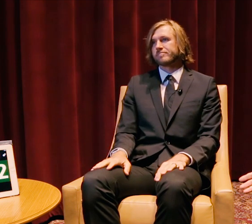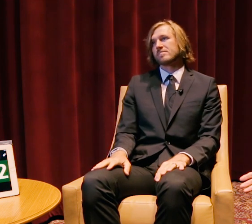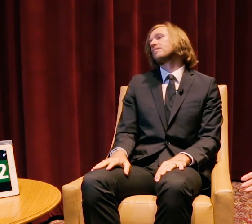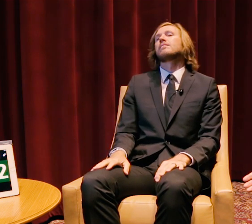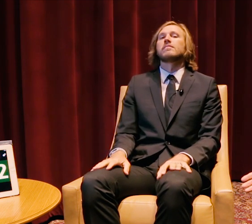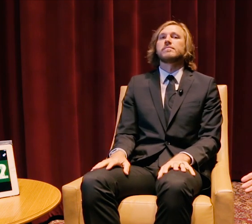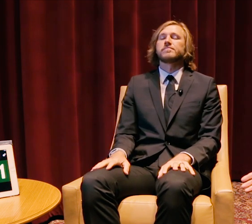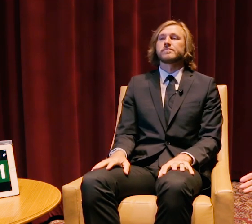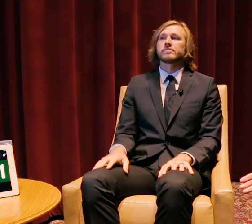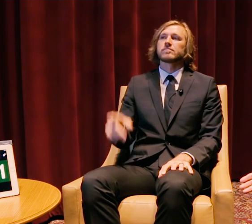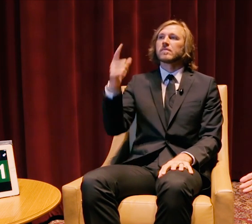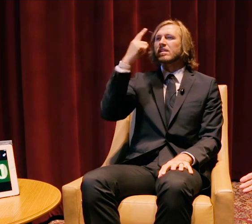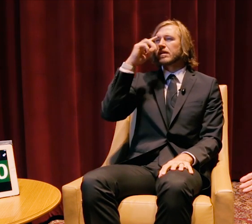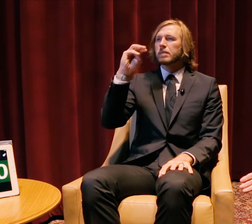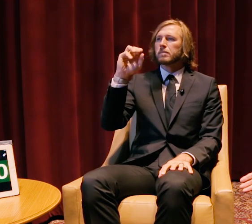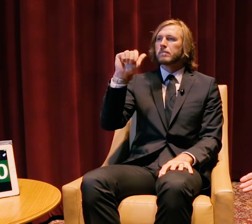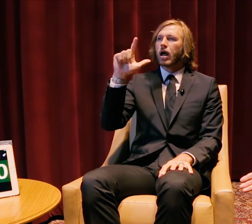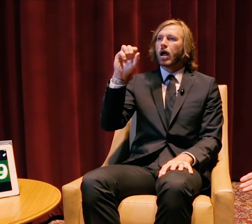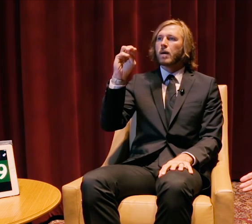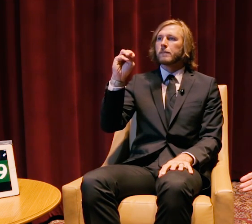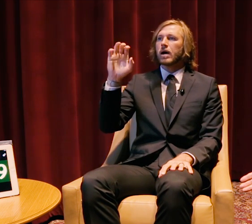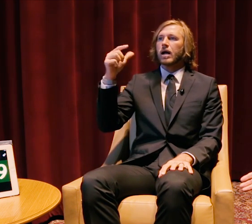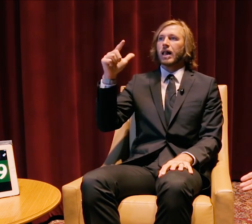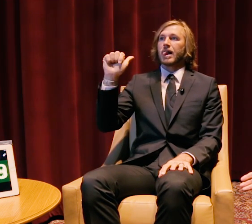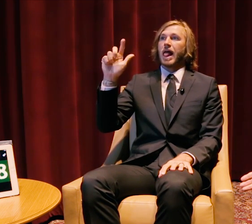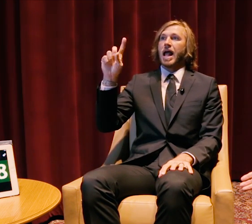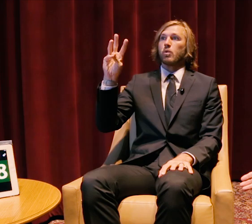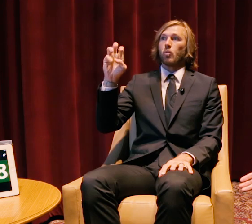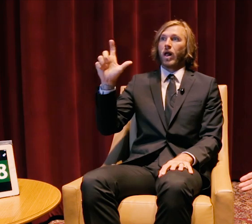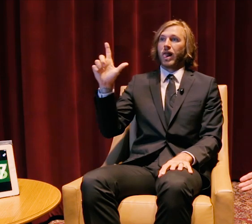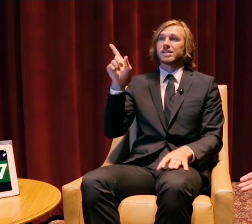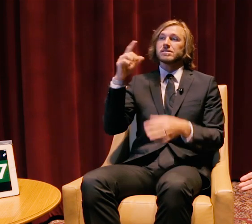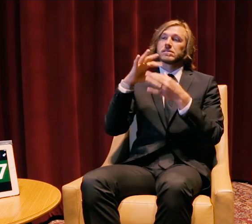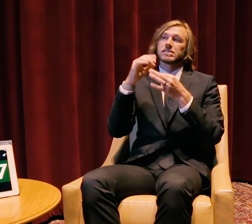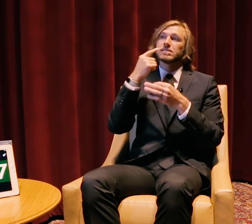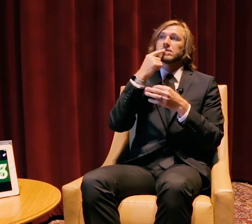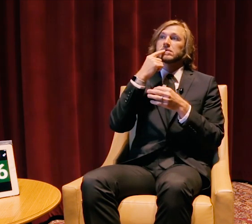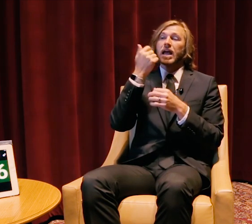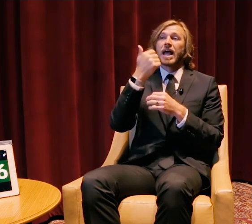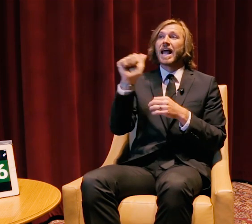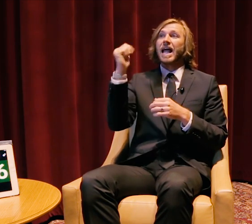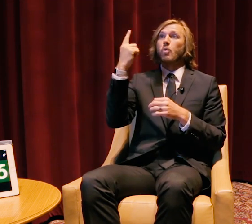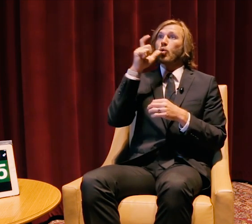You think about, you know, Malcolm Gladwell's book. It says that anyone who is going to be good at what they're